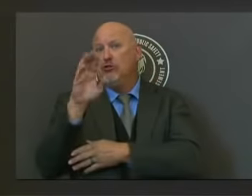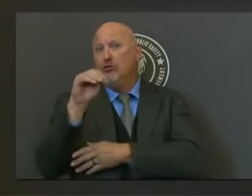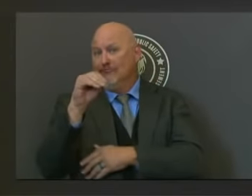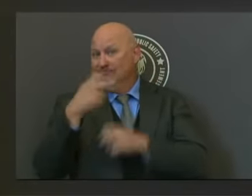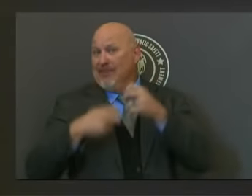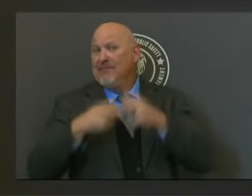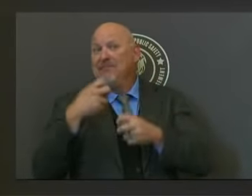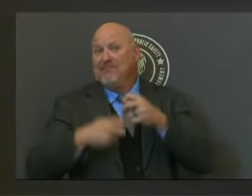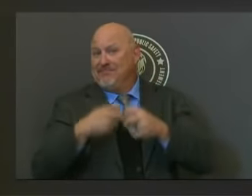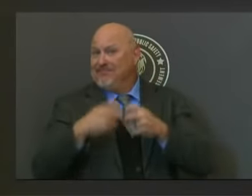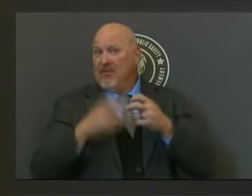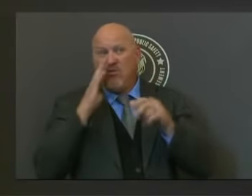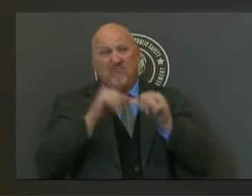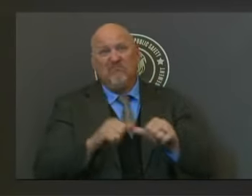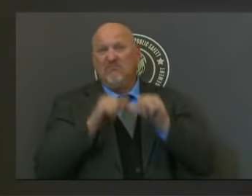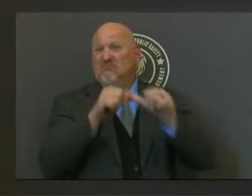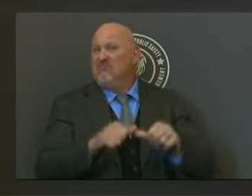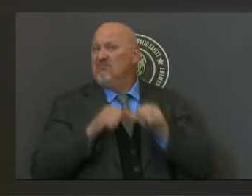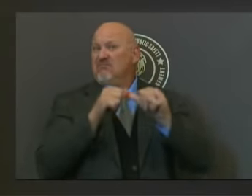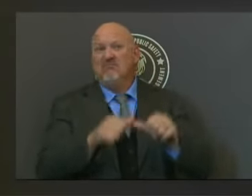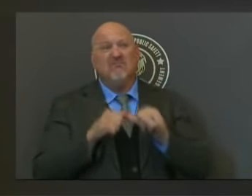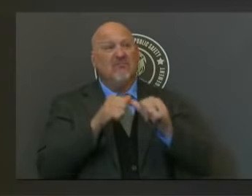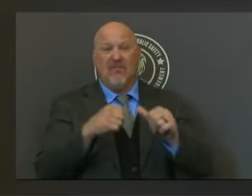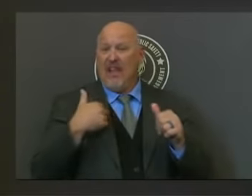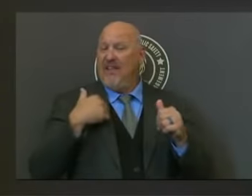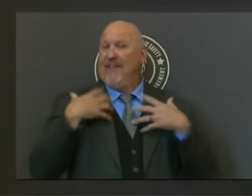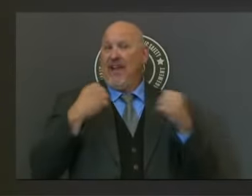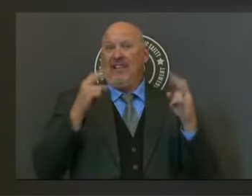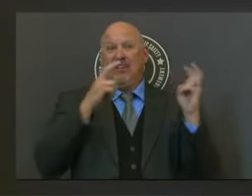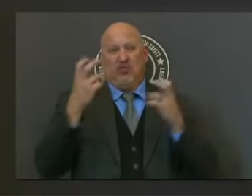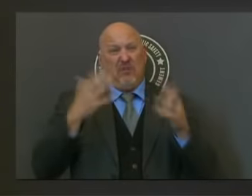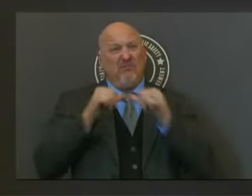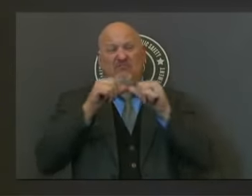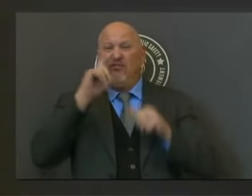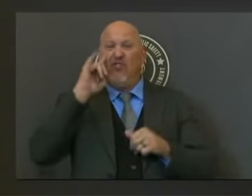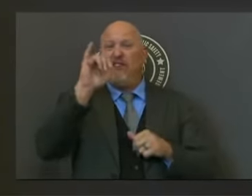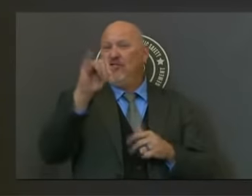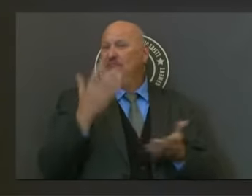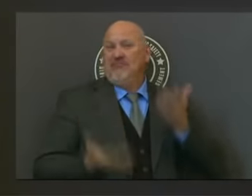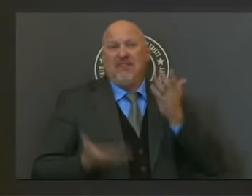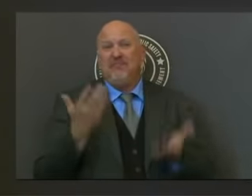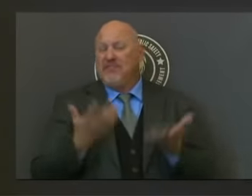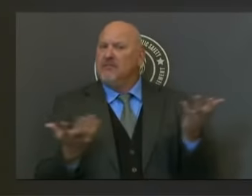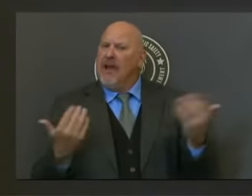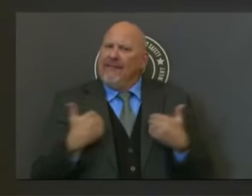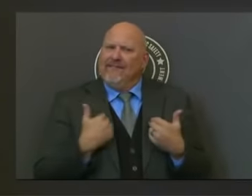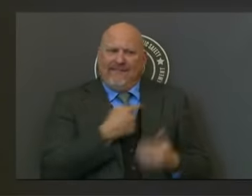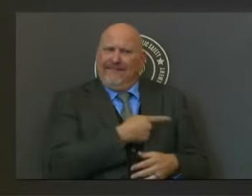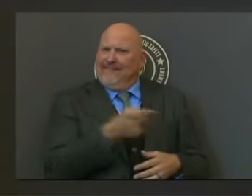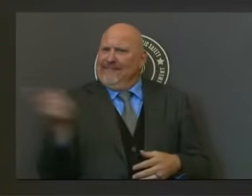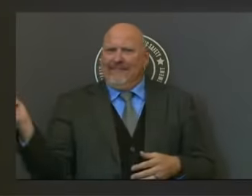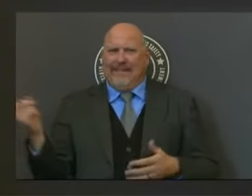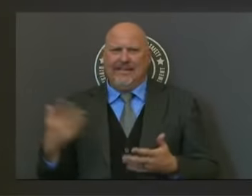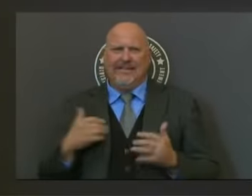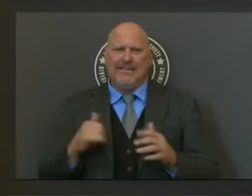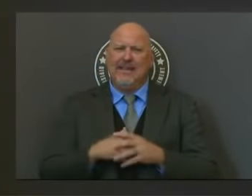need for this virus and hopefully our video last night that we read that we released